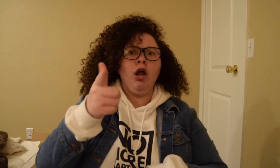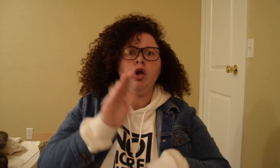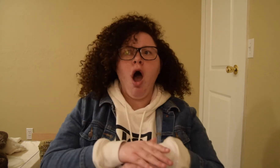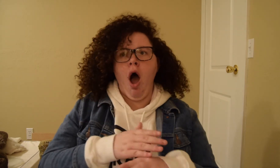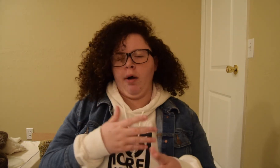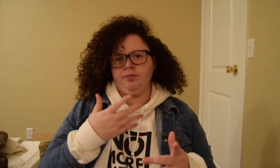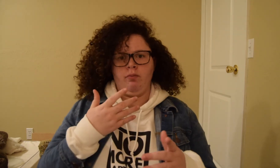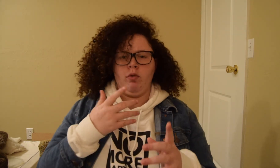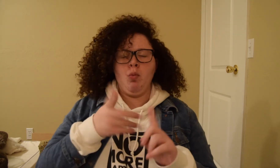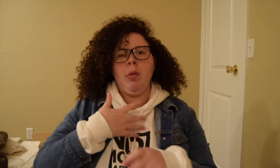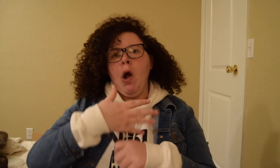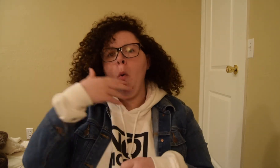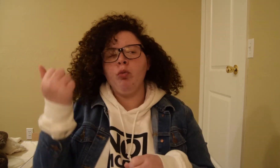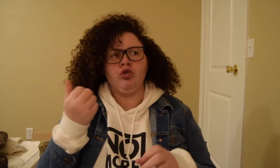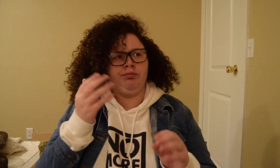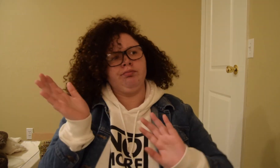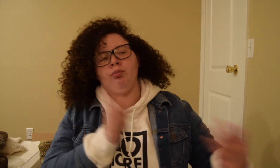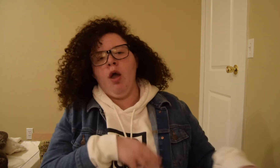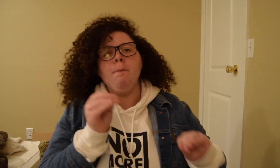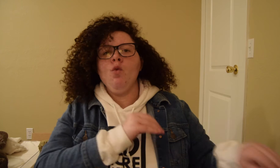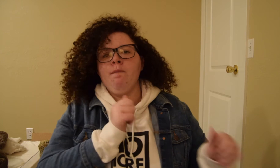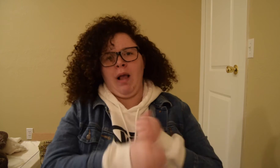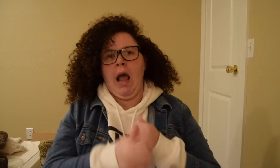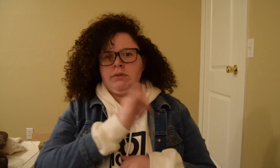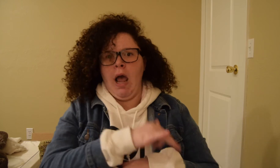Later on when we get older and move past it